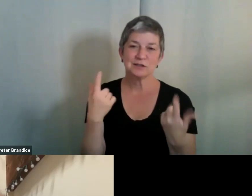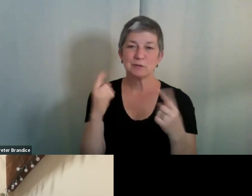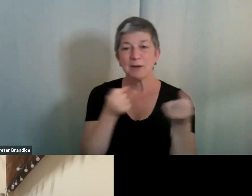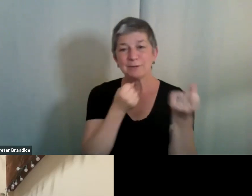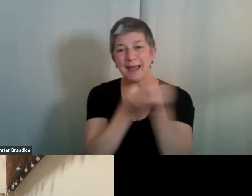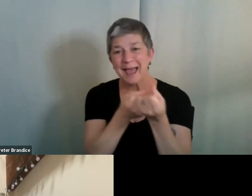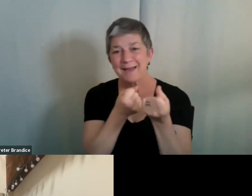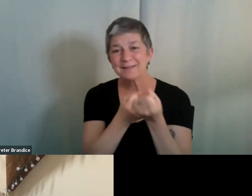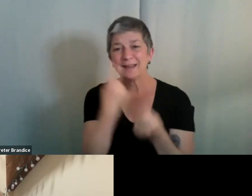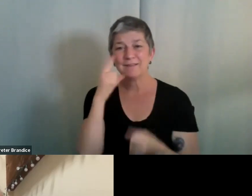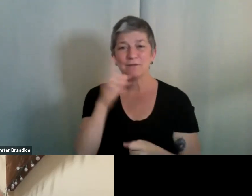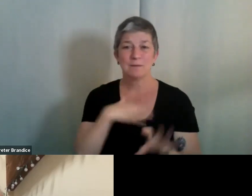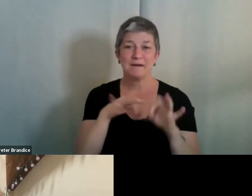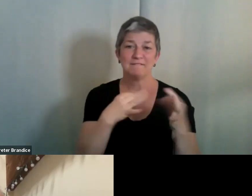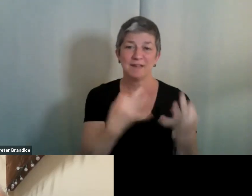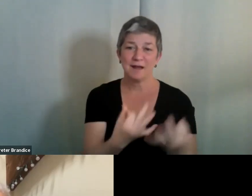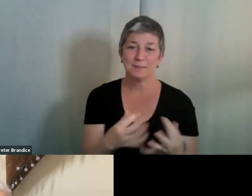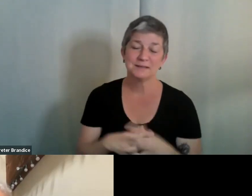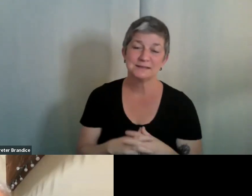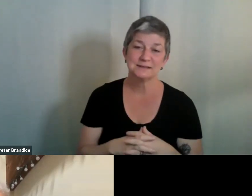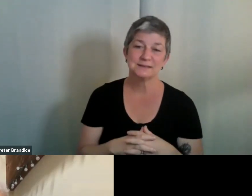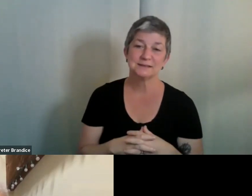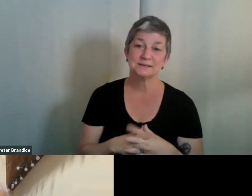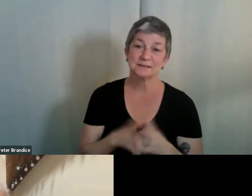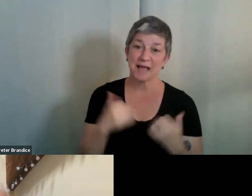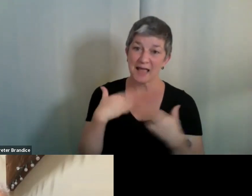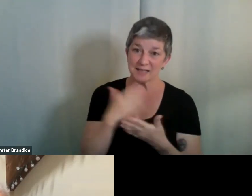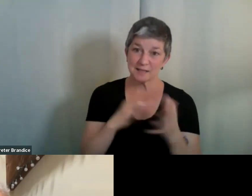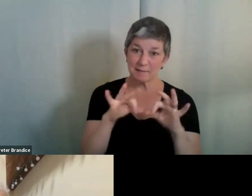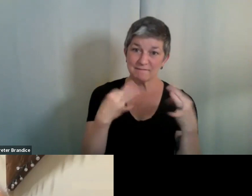families. And I had families ultimately seek legal